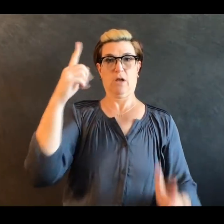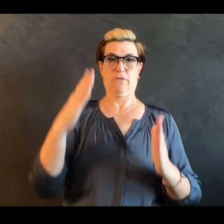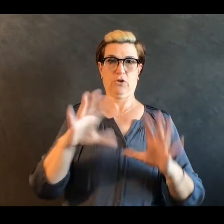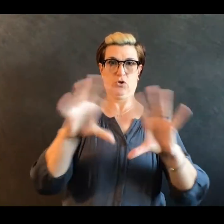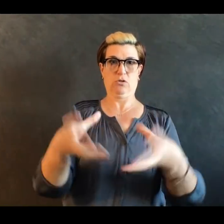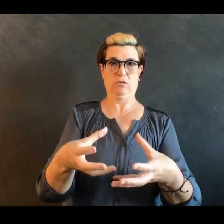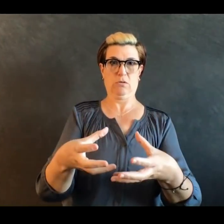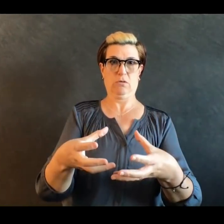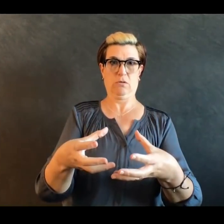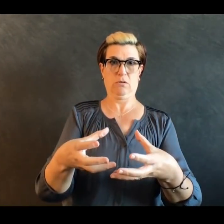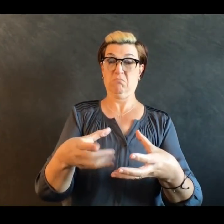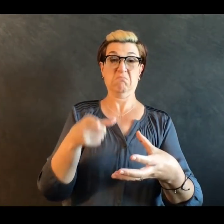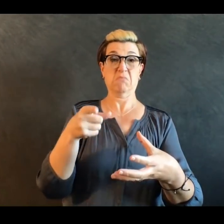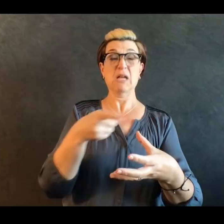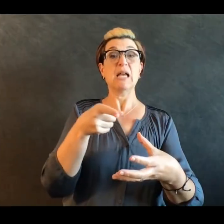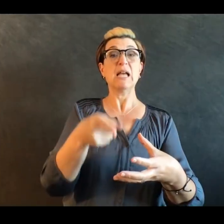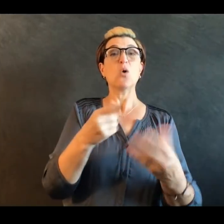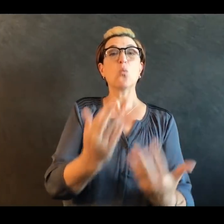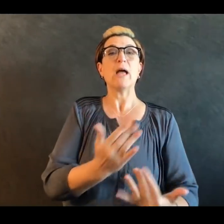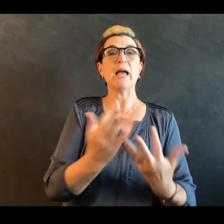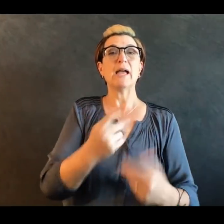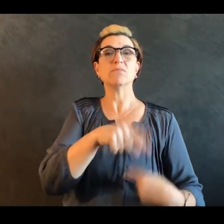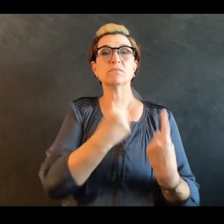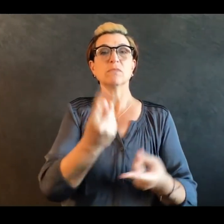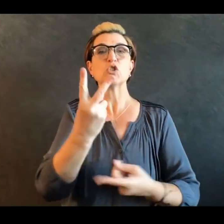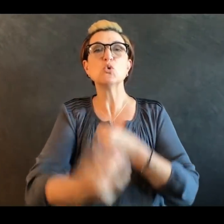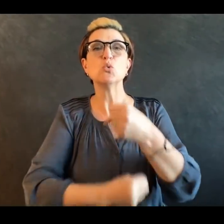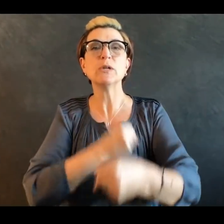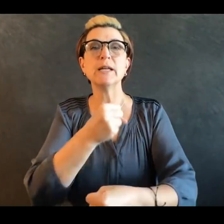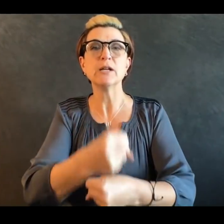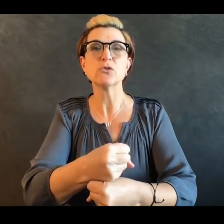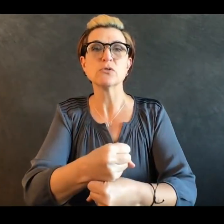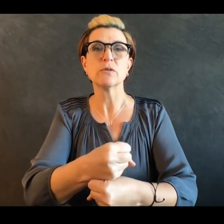for two years preventing us from managing the voice of America very